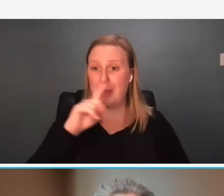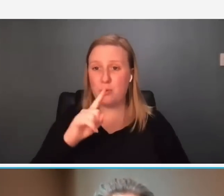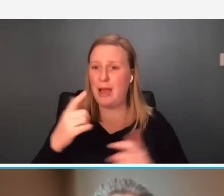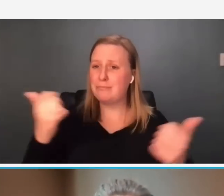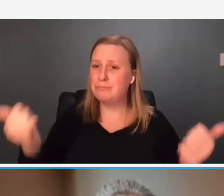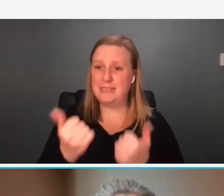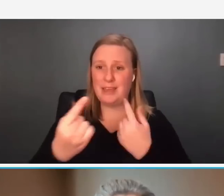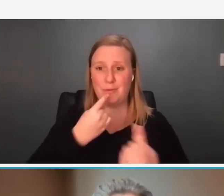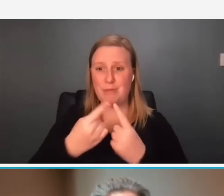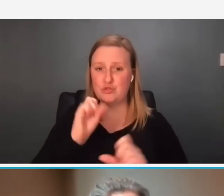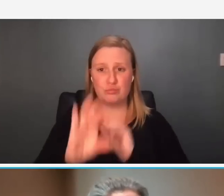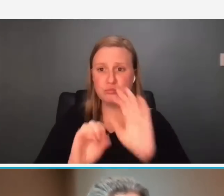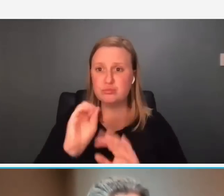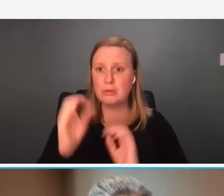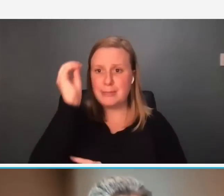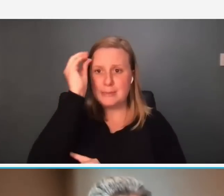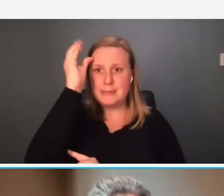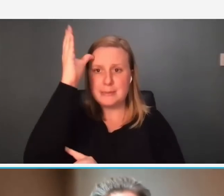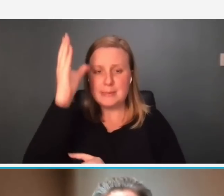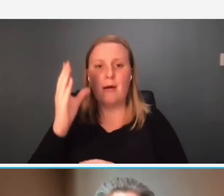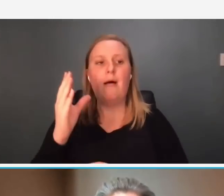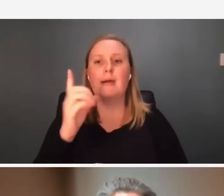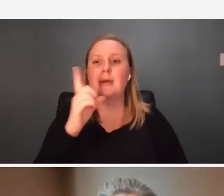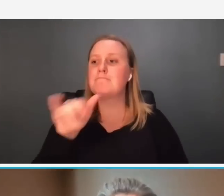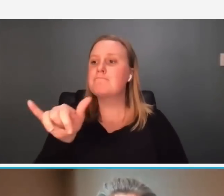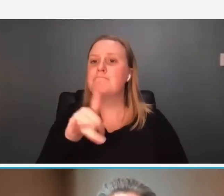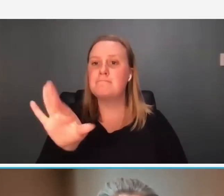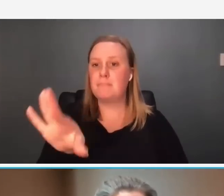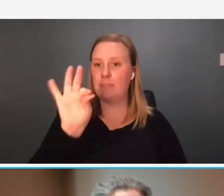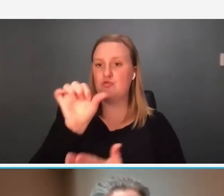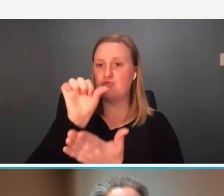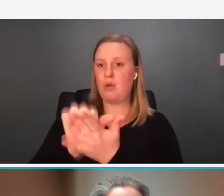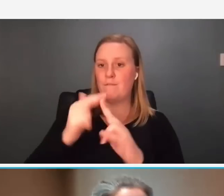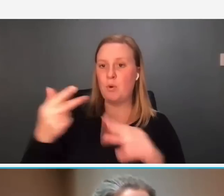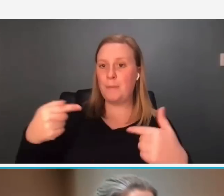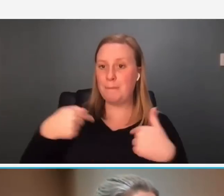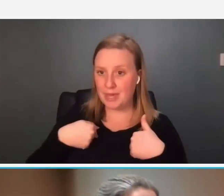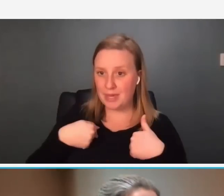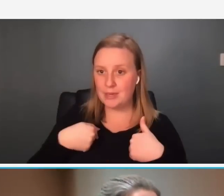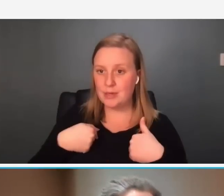New regulatory arrangements are being discussed today as well and these will aim to provide further assurance on quality and safety.